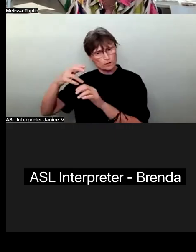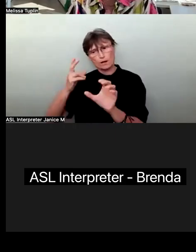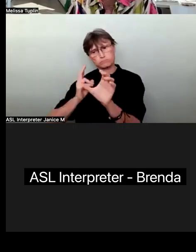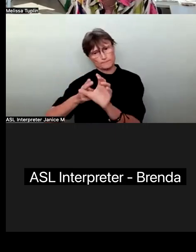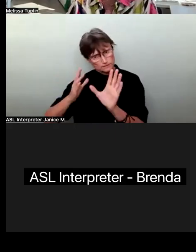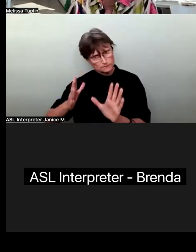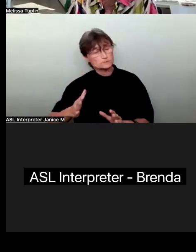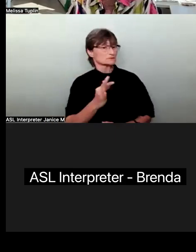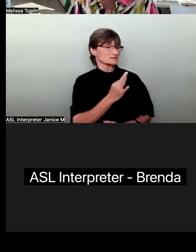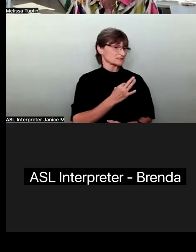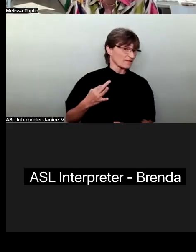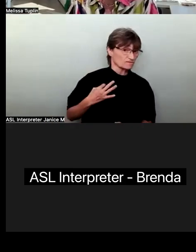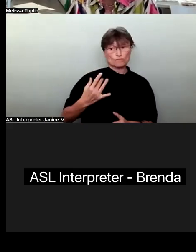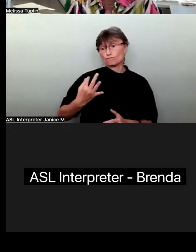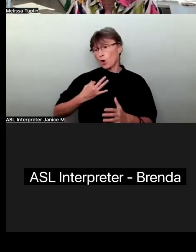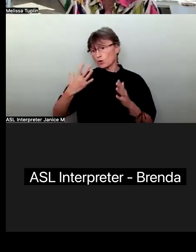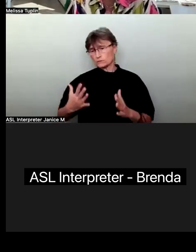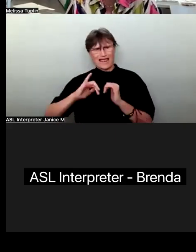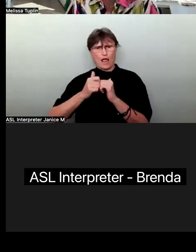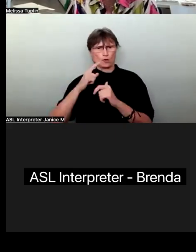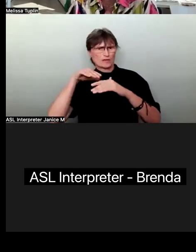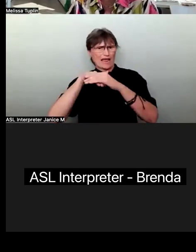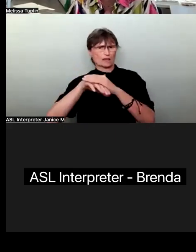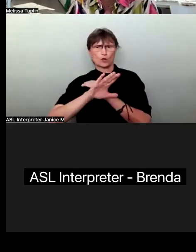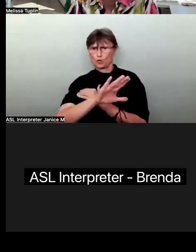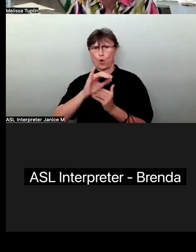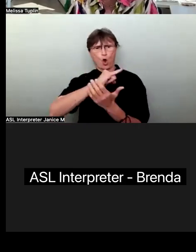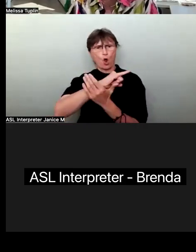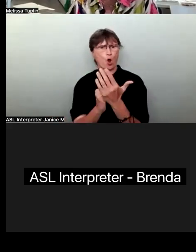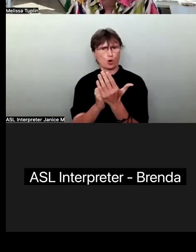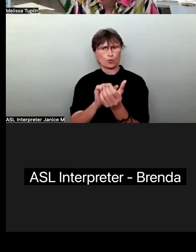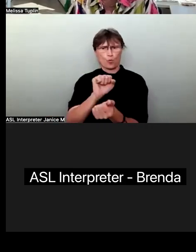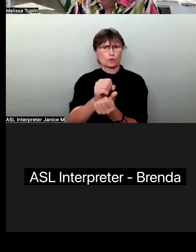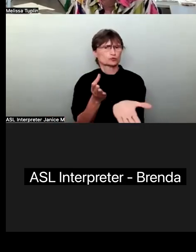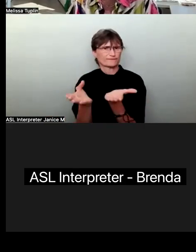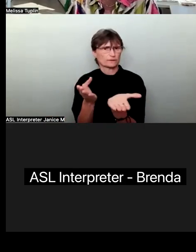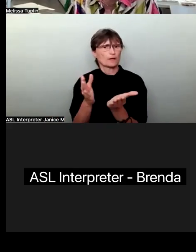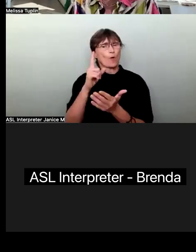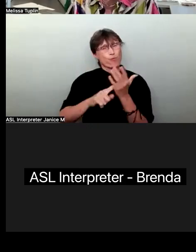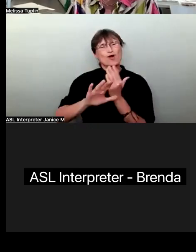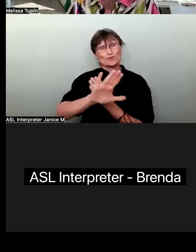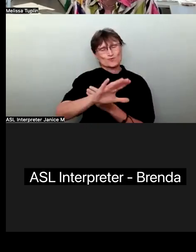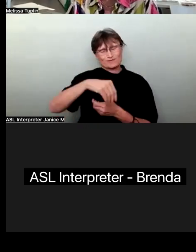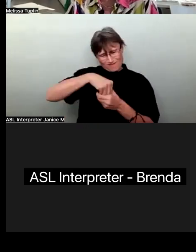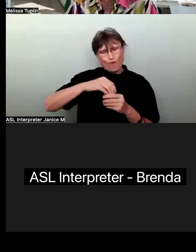to access its work, and its plan to address and remove those barriers. So, in answering this